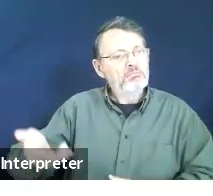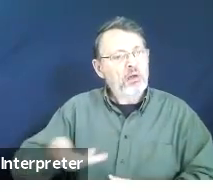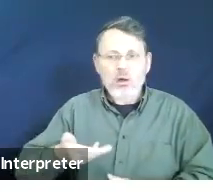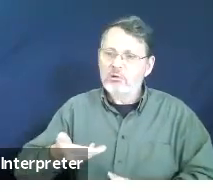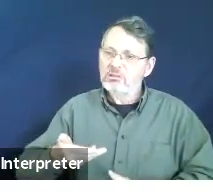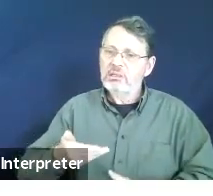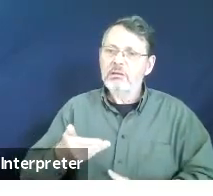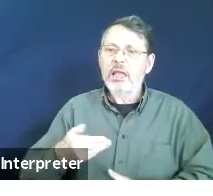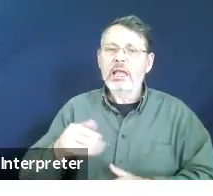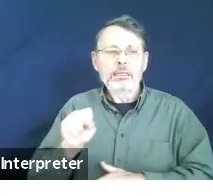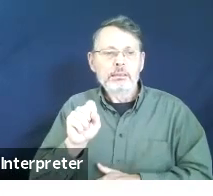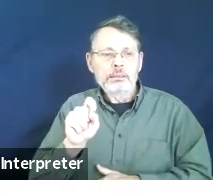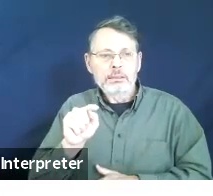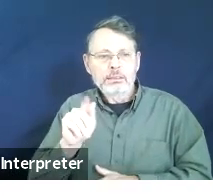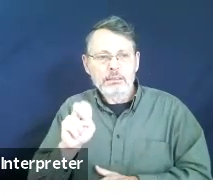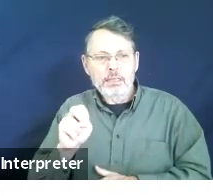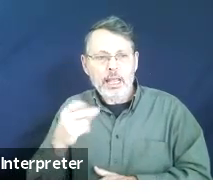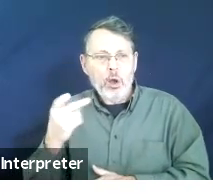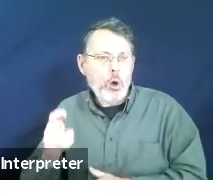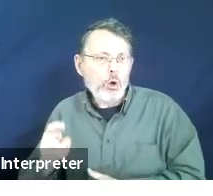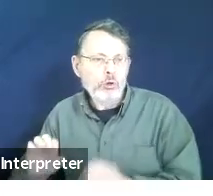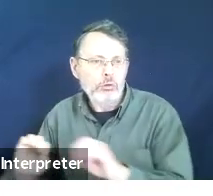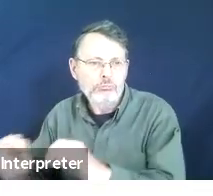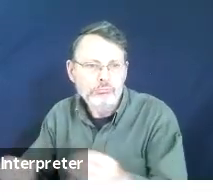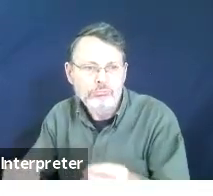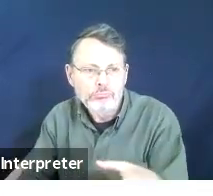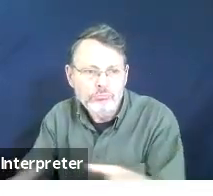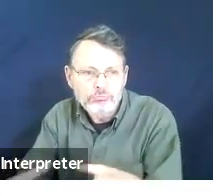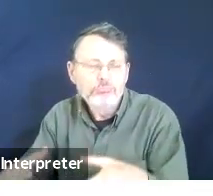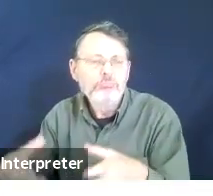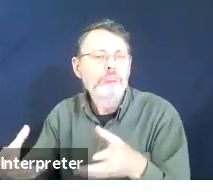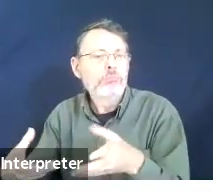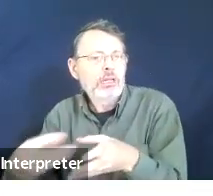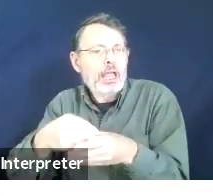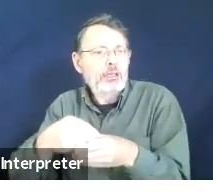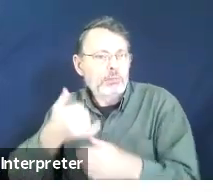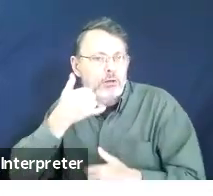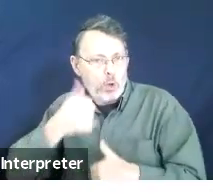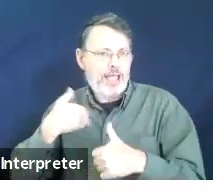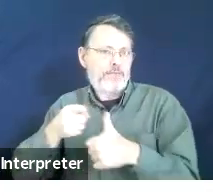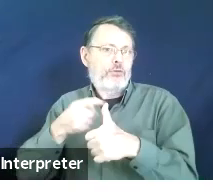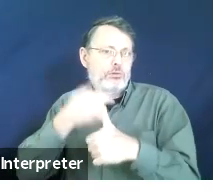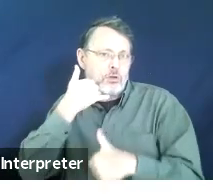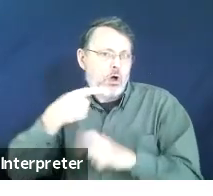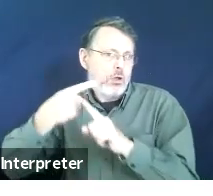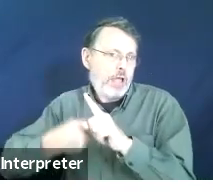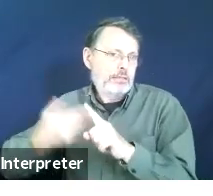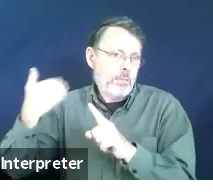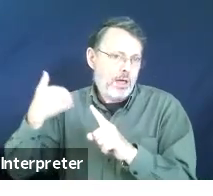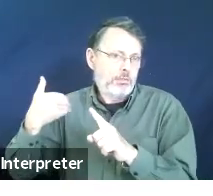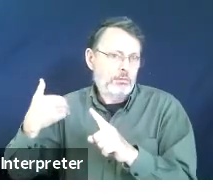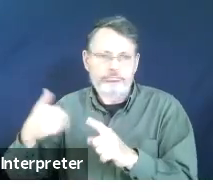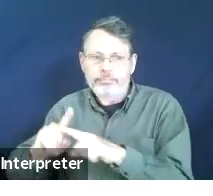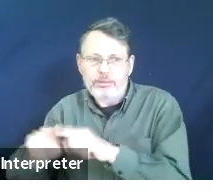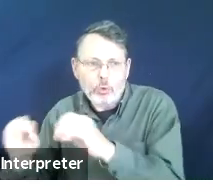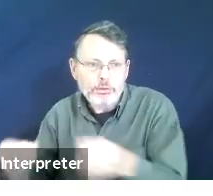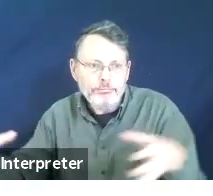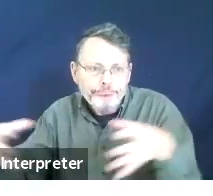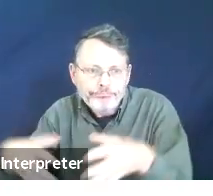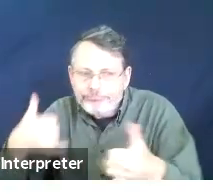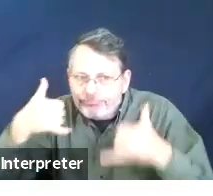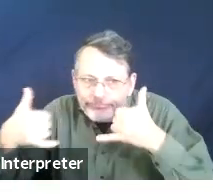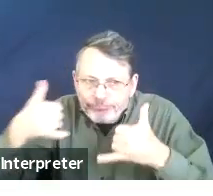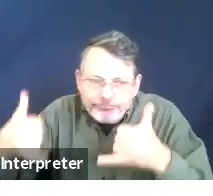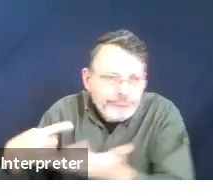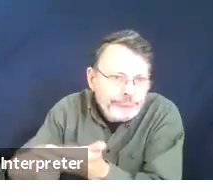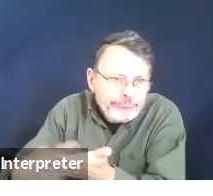call. Our first of these calls took place last month, and we had a really great participation.